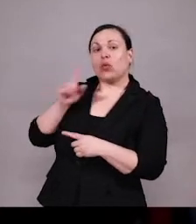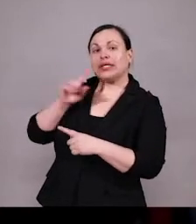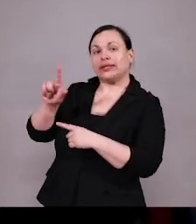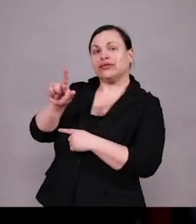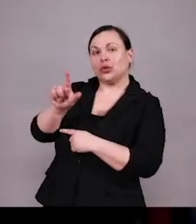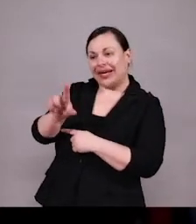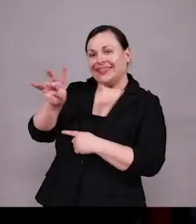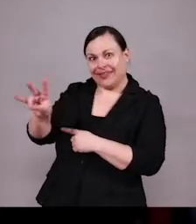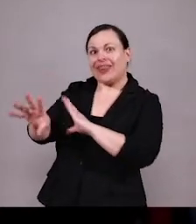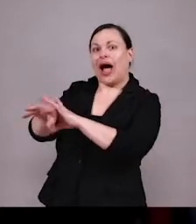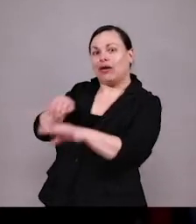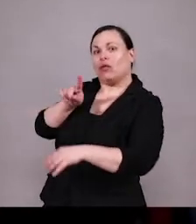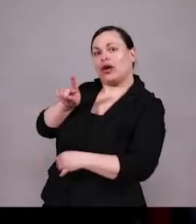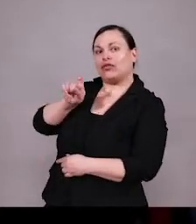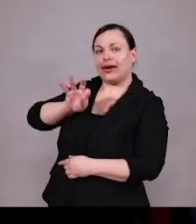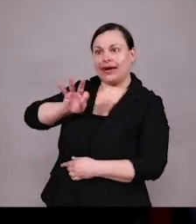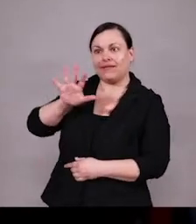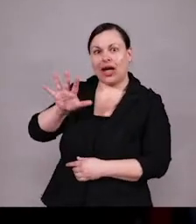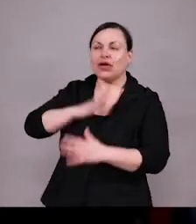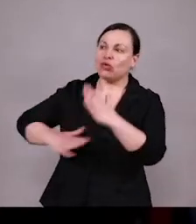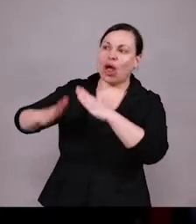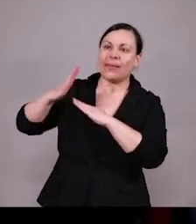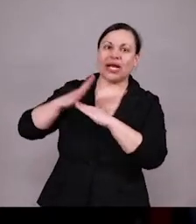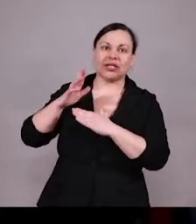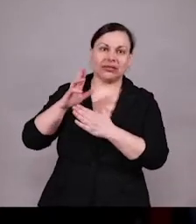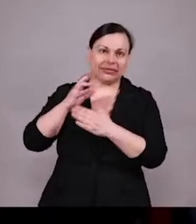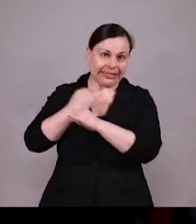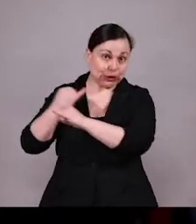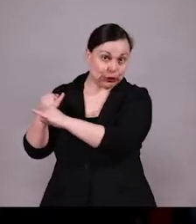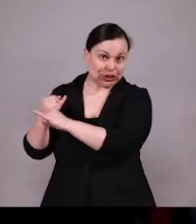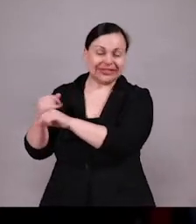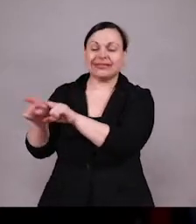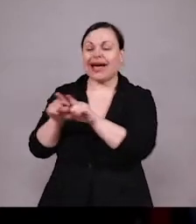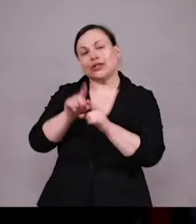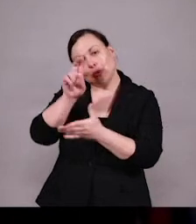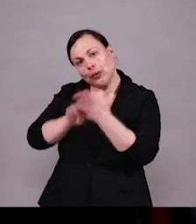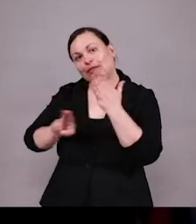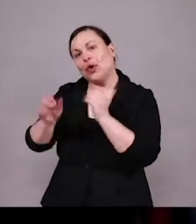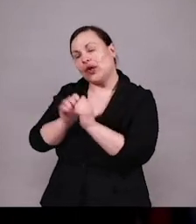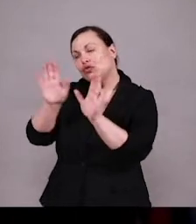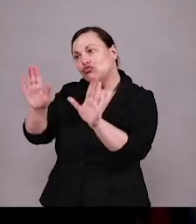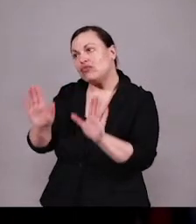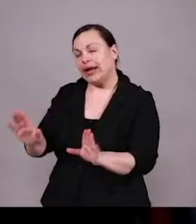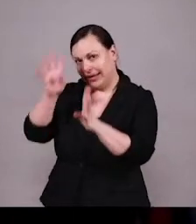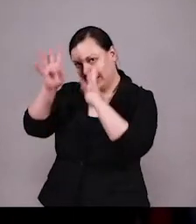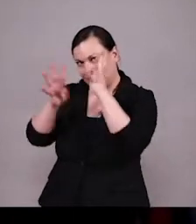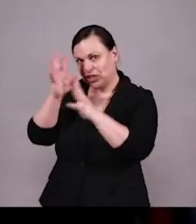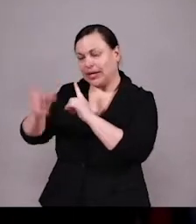195 prominent institutions as “a university with great innovation impact productivity,”